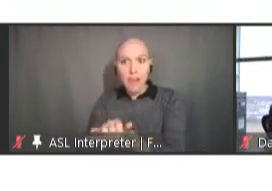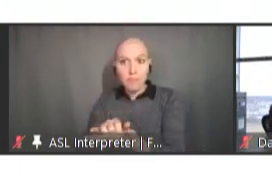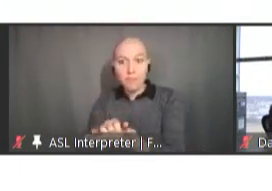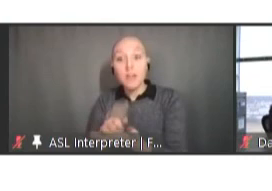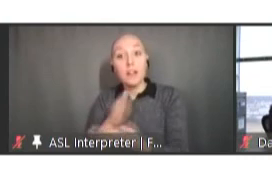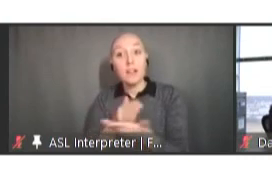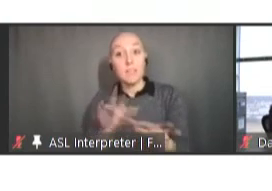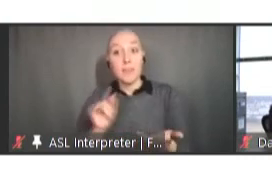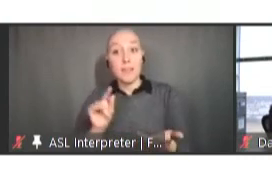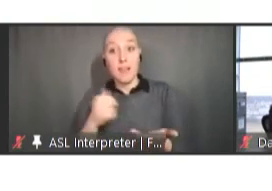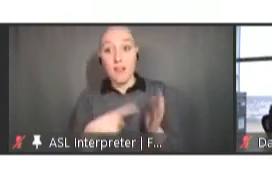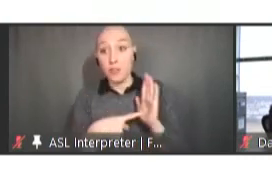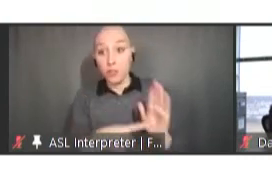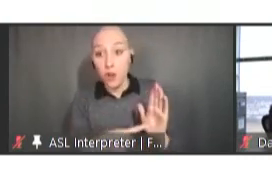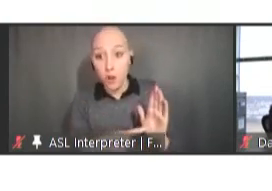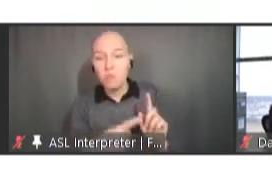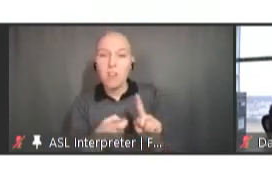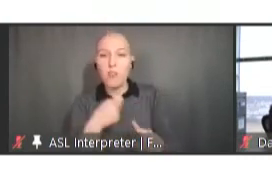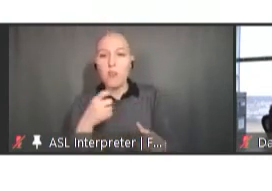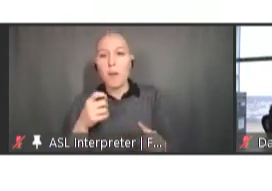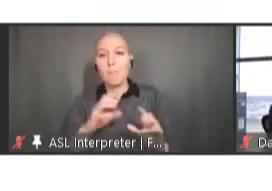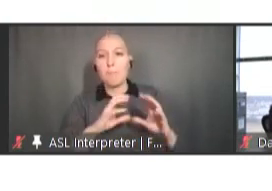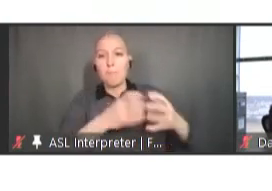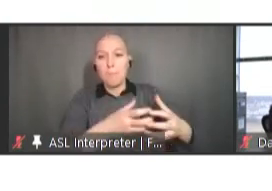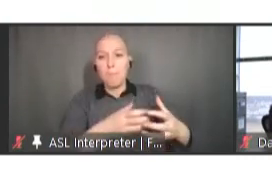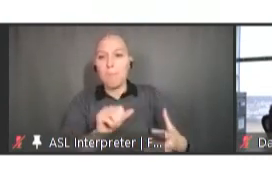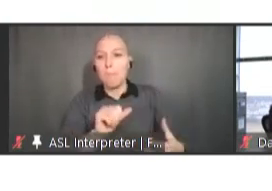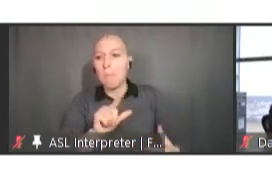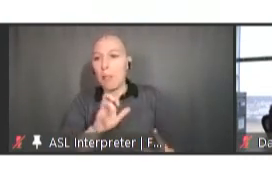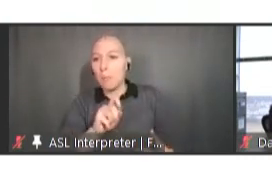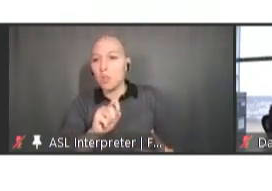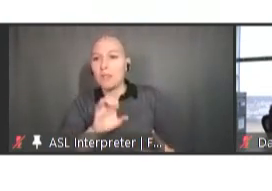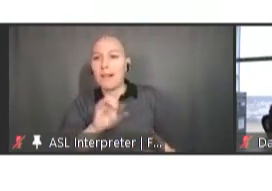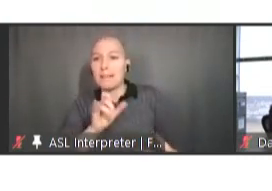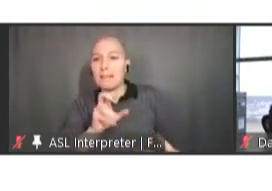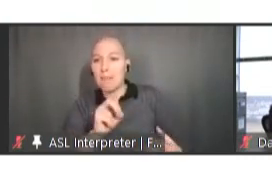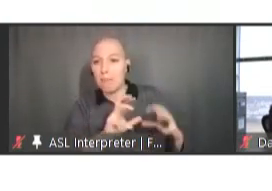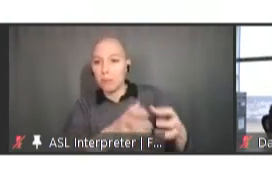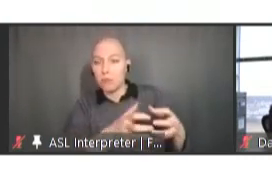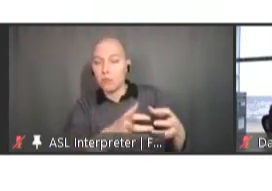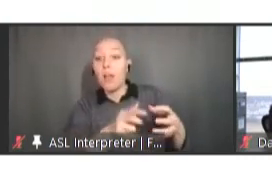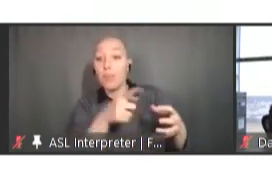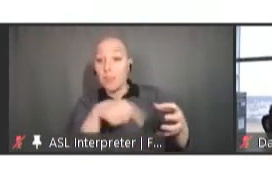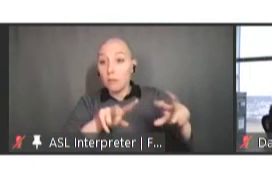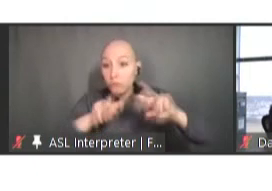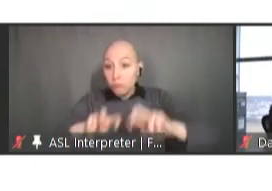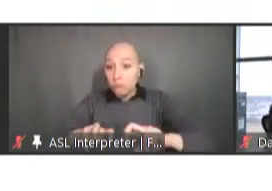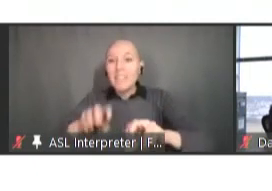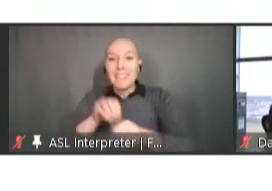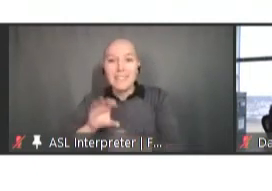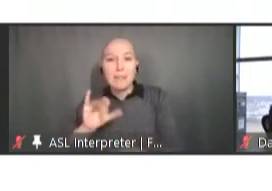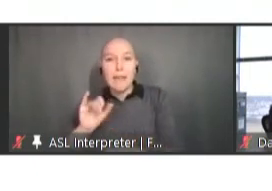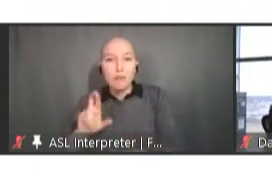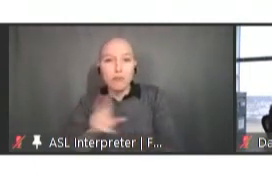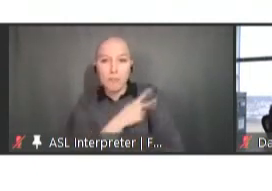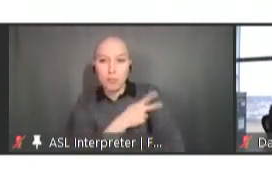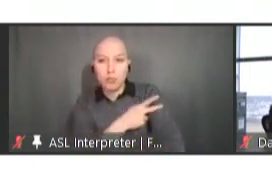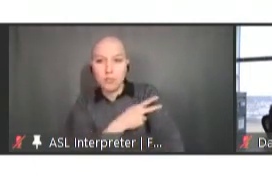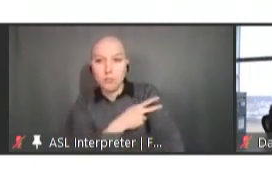an Albert Einstein group is specifically looking at that in cancer patients, many with hematologic